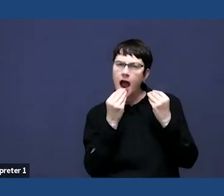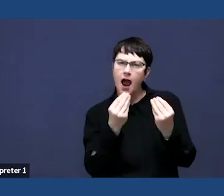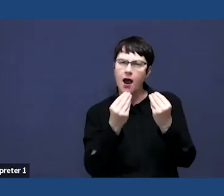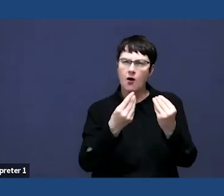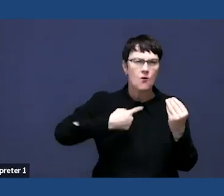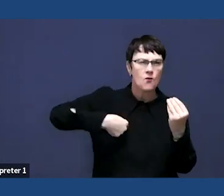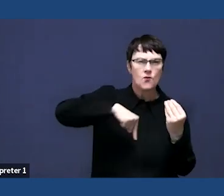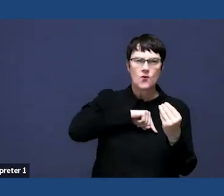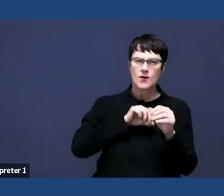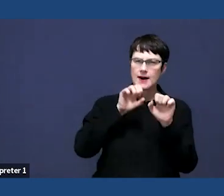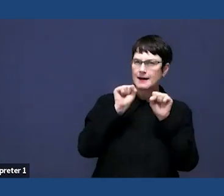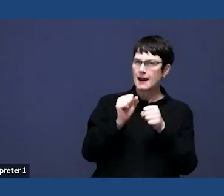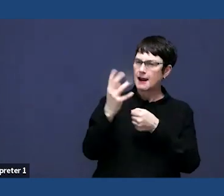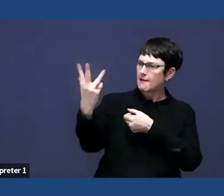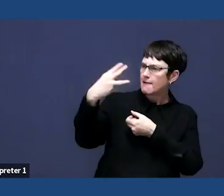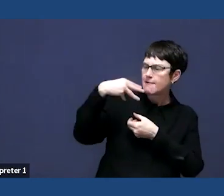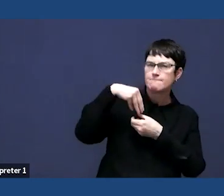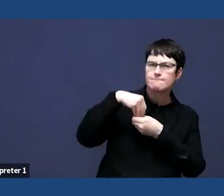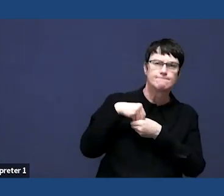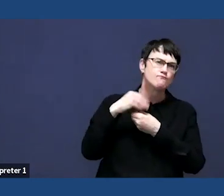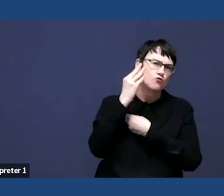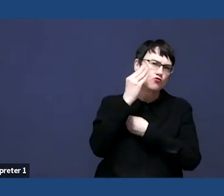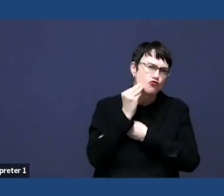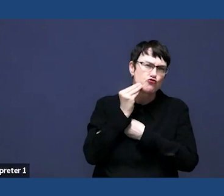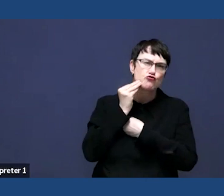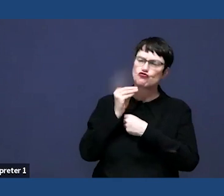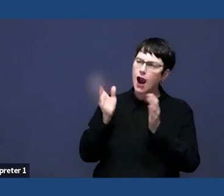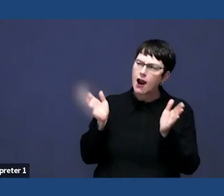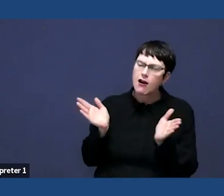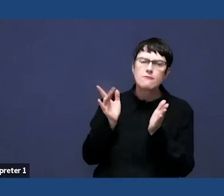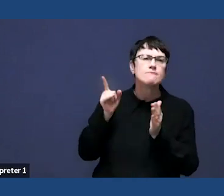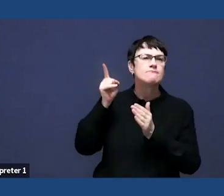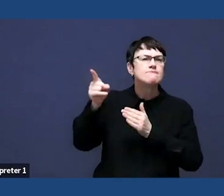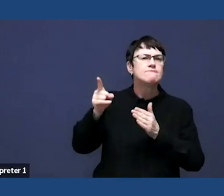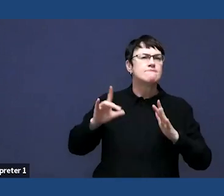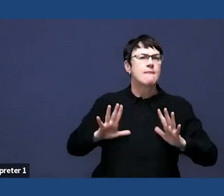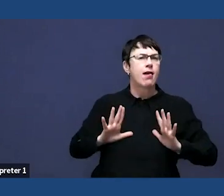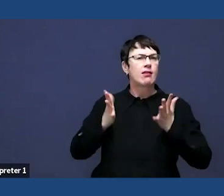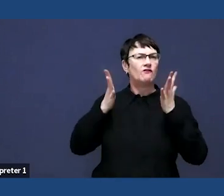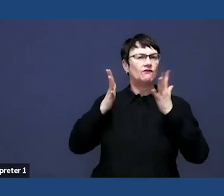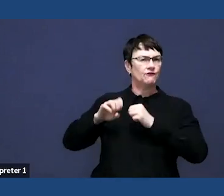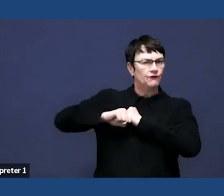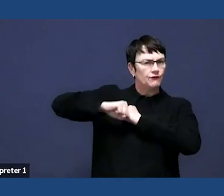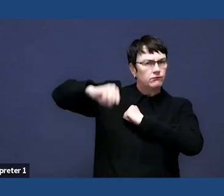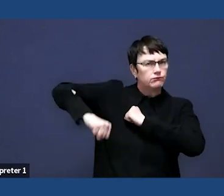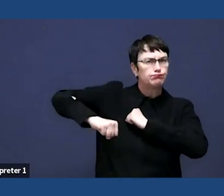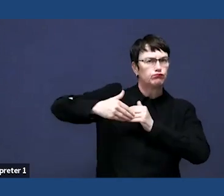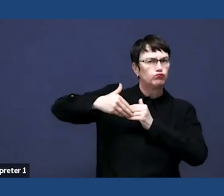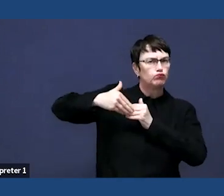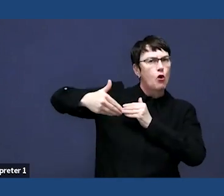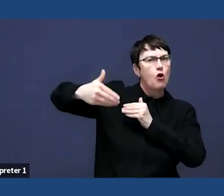Our company sees our role as an important role of many actors in the ecosystem when